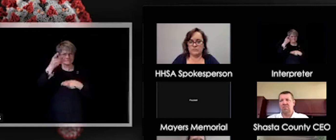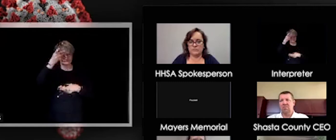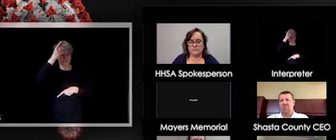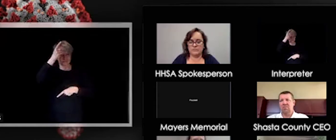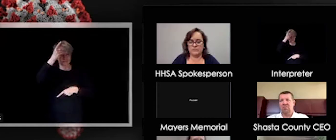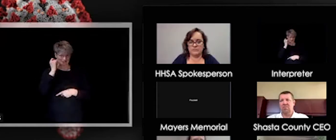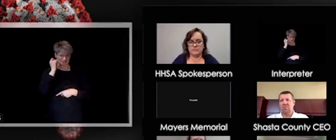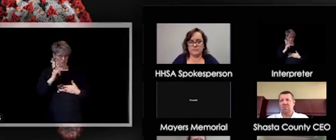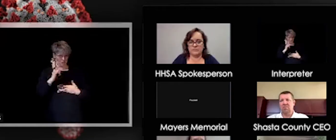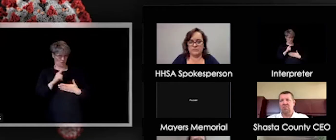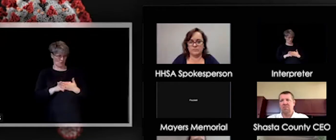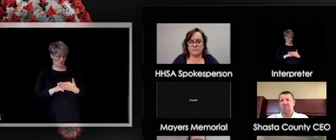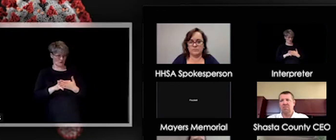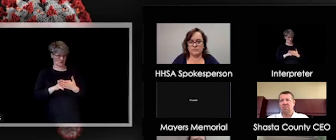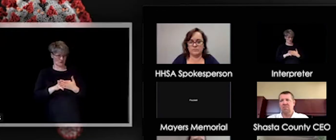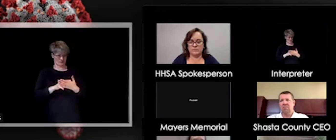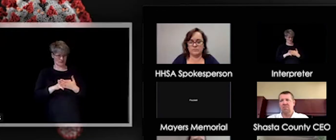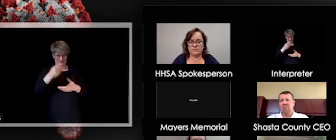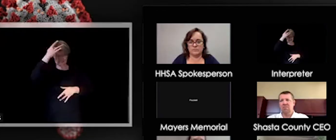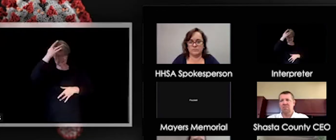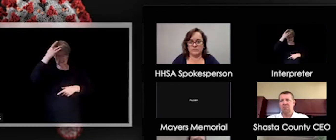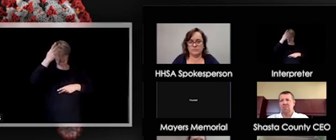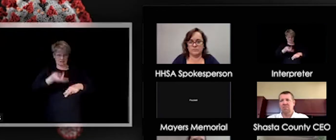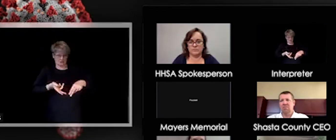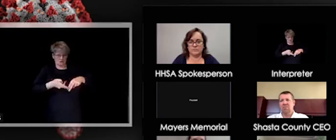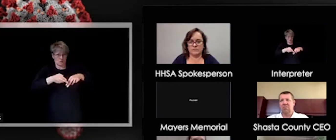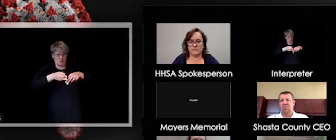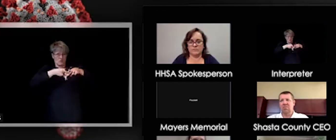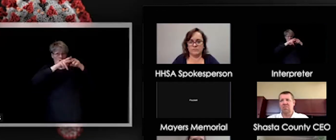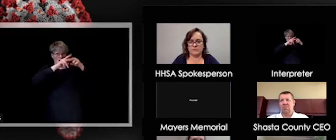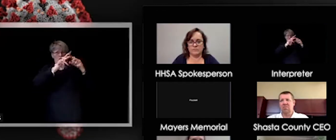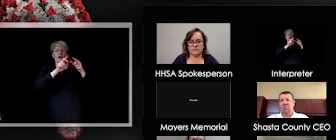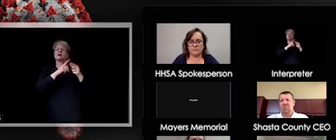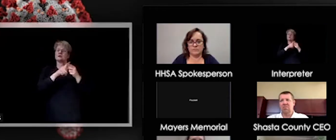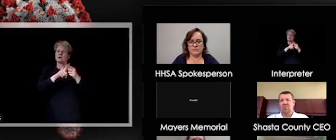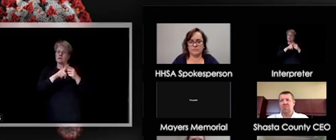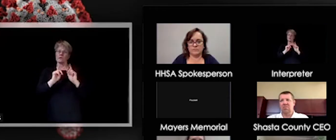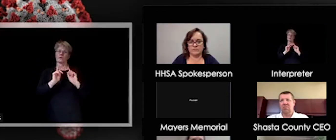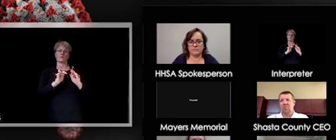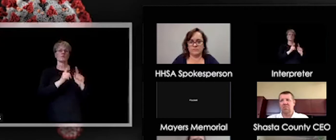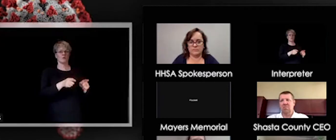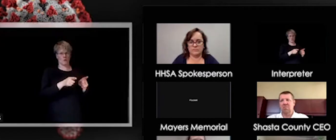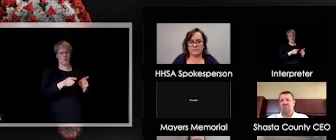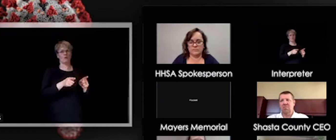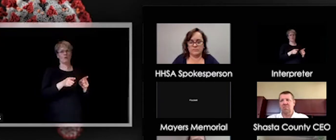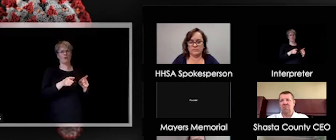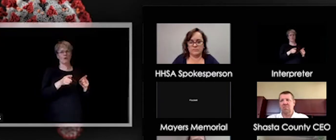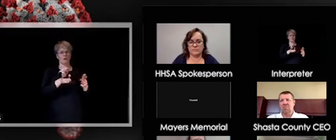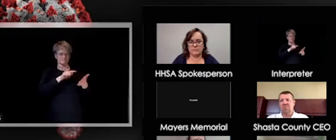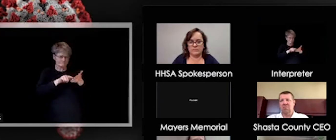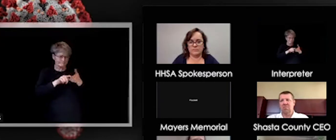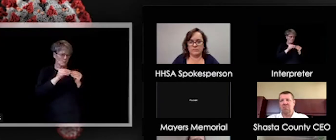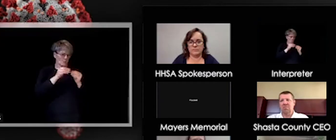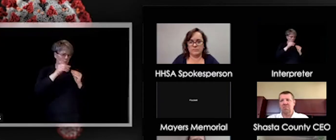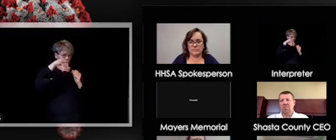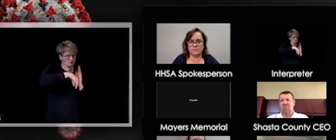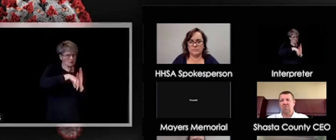to respond to do case investigation and isolation and quarantine of those individuals to continue